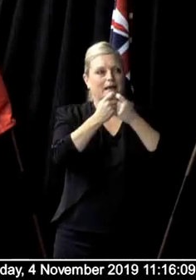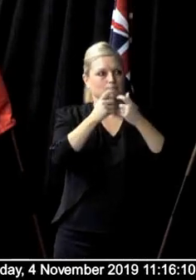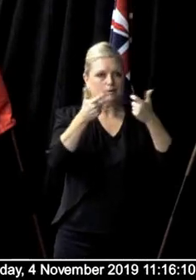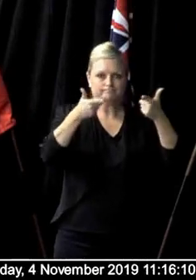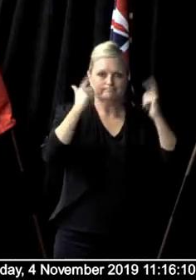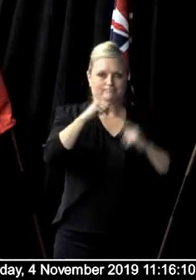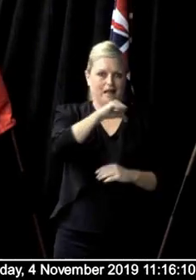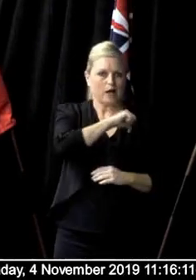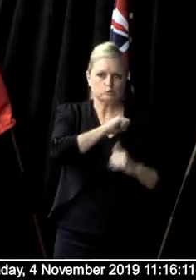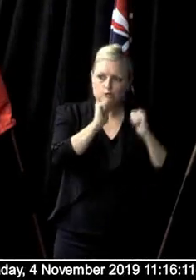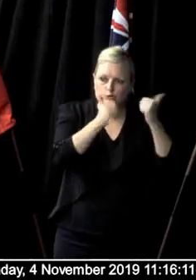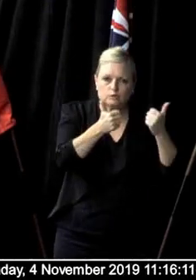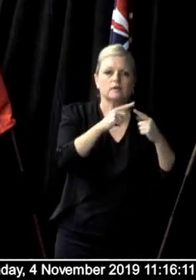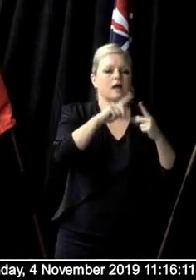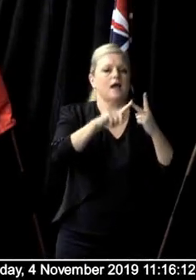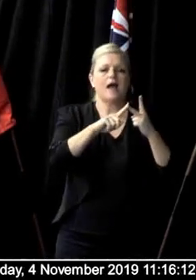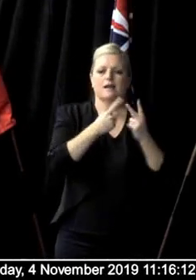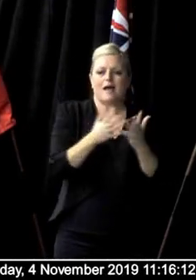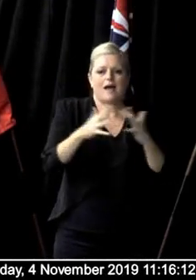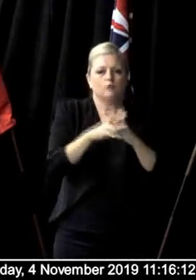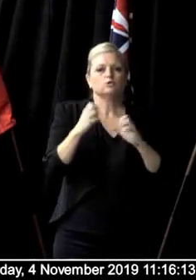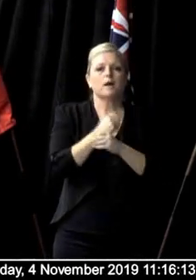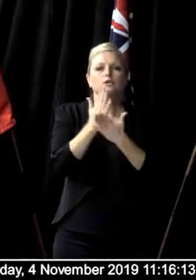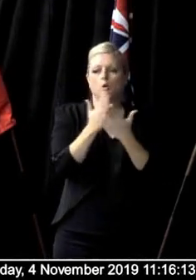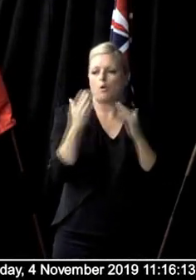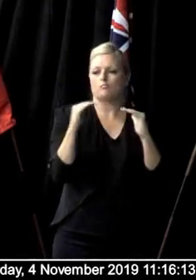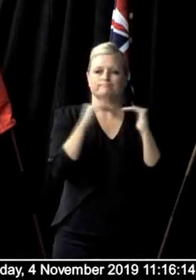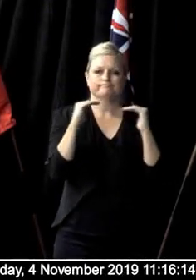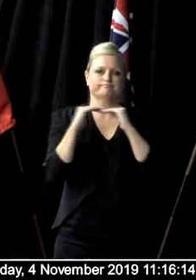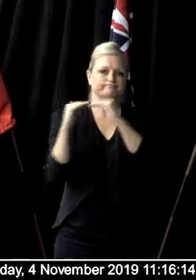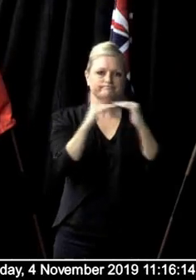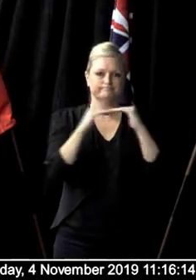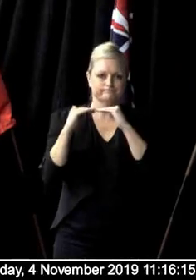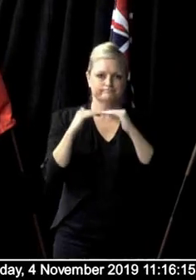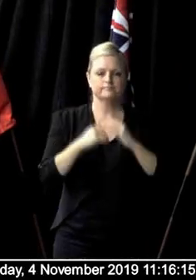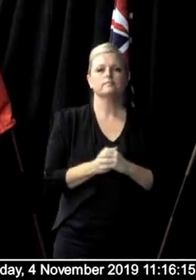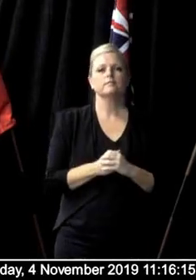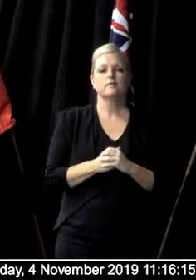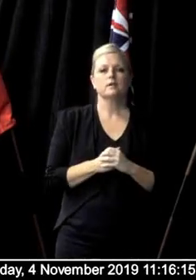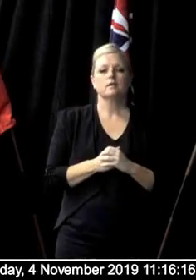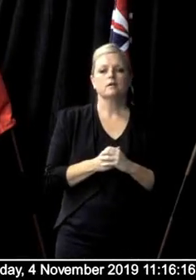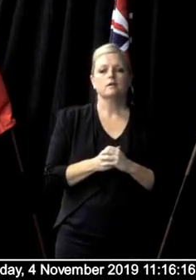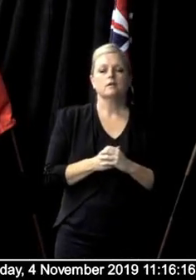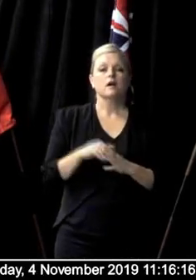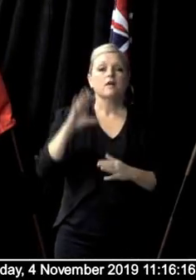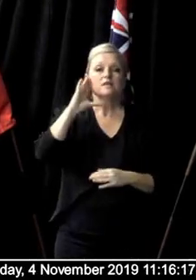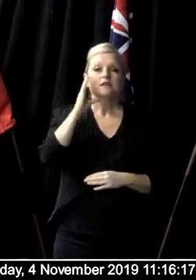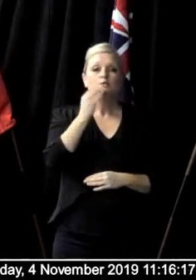opportunities as children without disability. This afternoon we will hear from representatives from two community